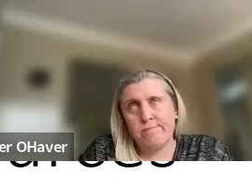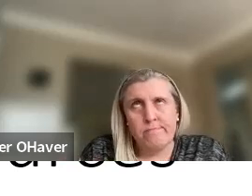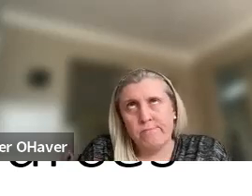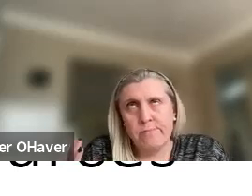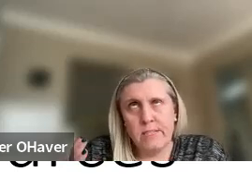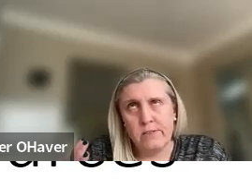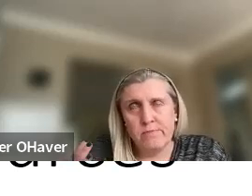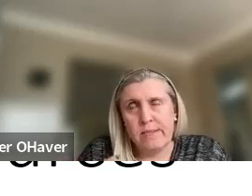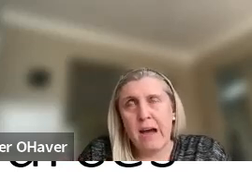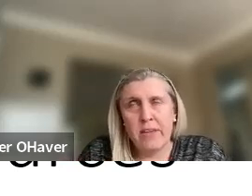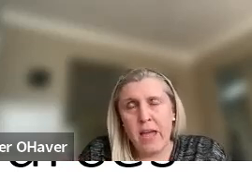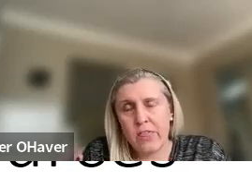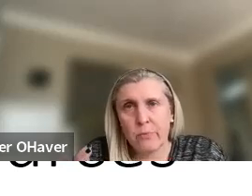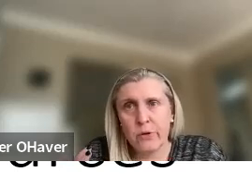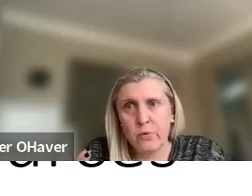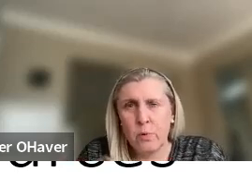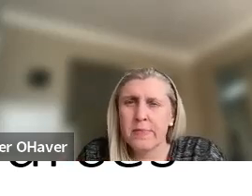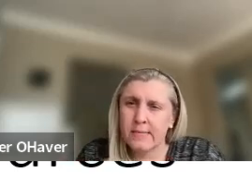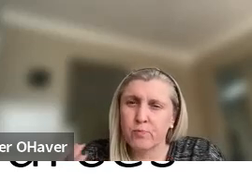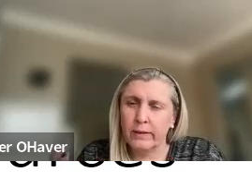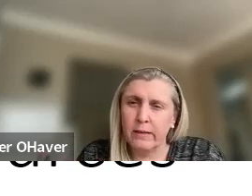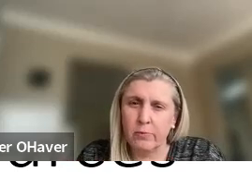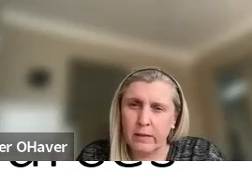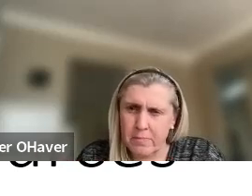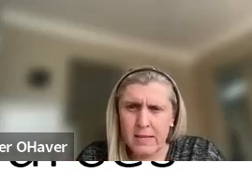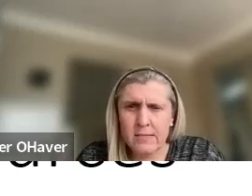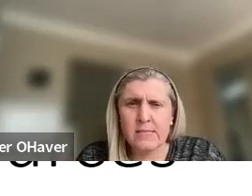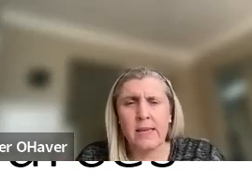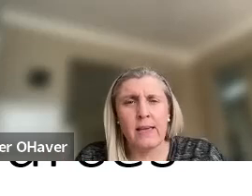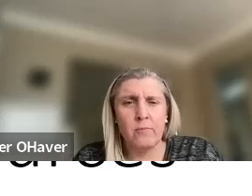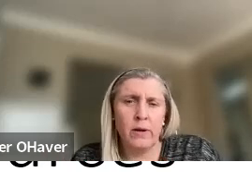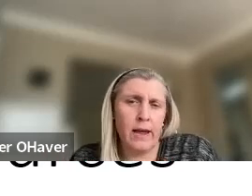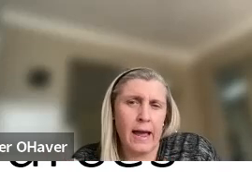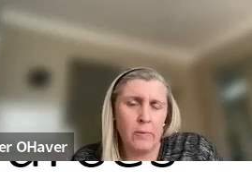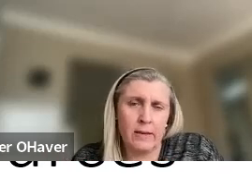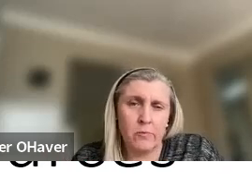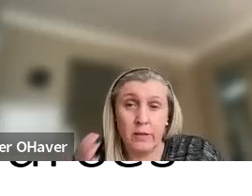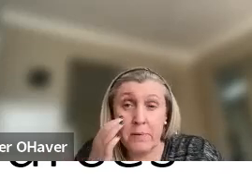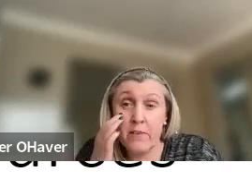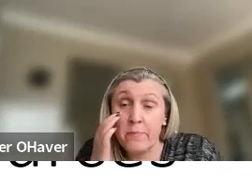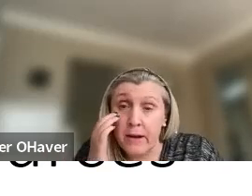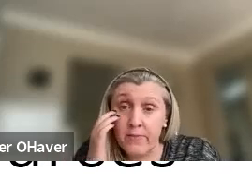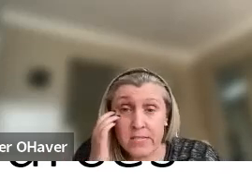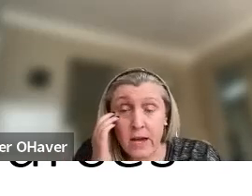Not all of it, but just some, but it does have some really good information and ways to help.